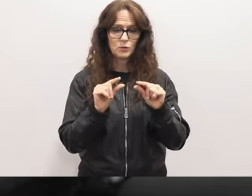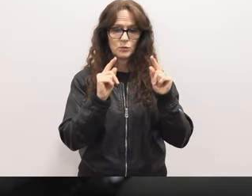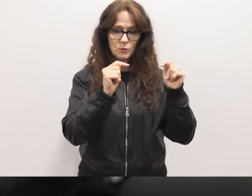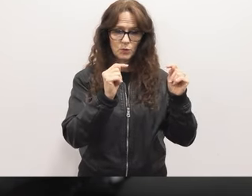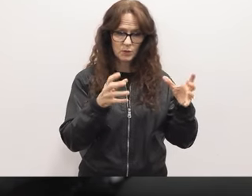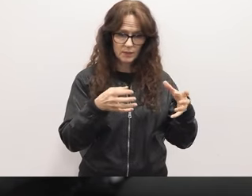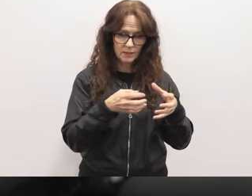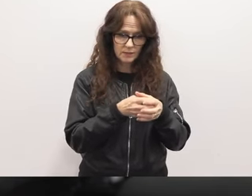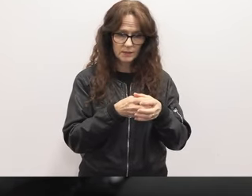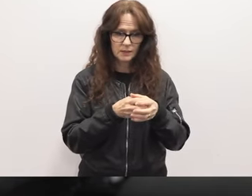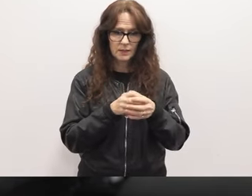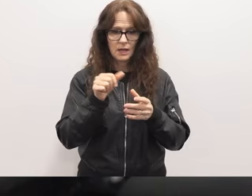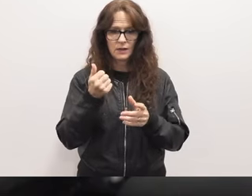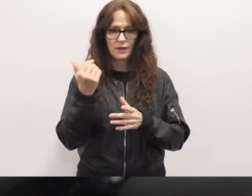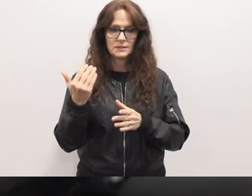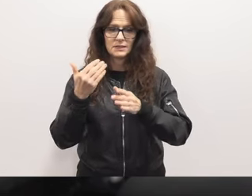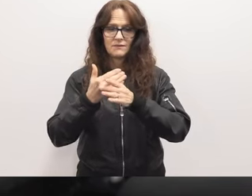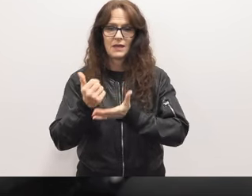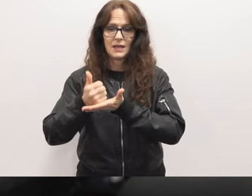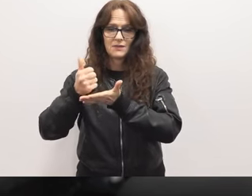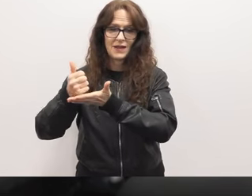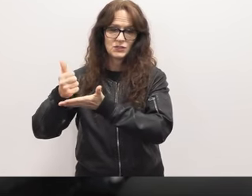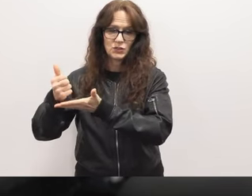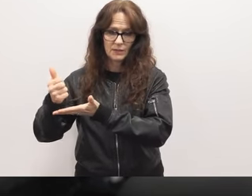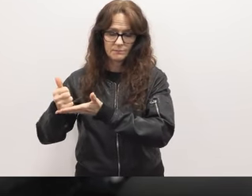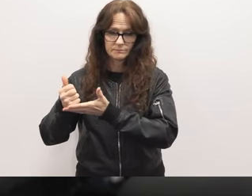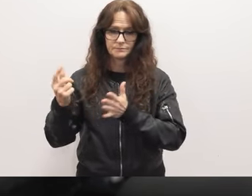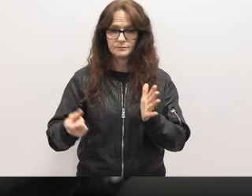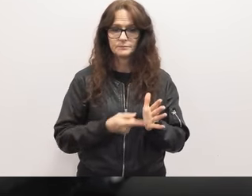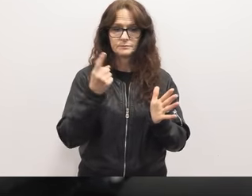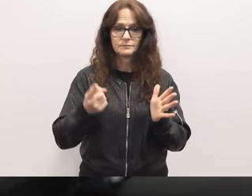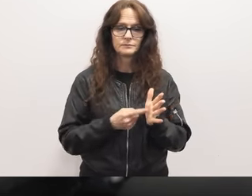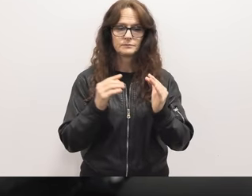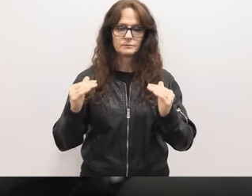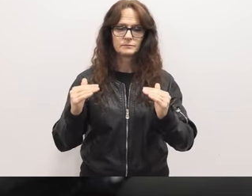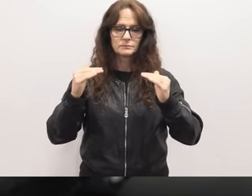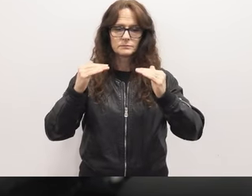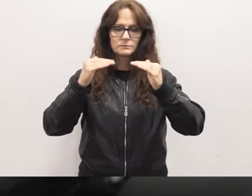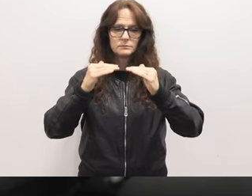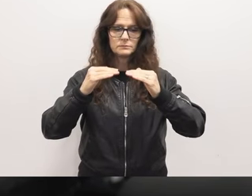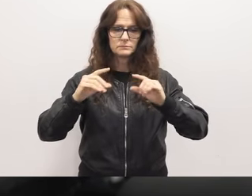other kinds of intervention. And then in some cases when you move up that MTSS system,